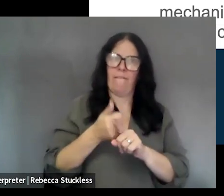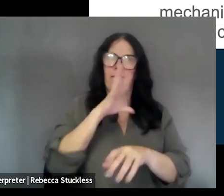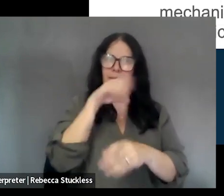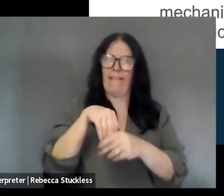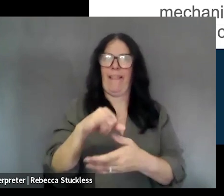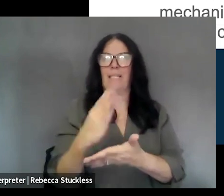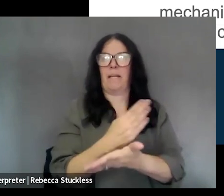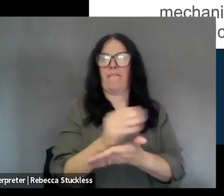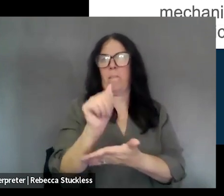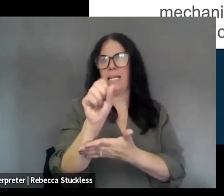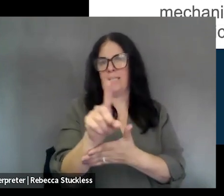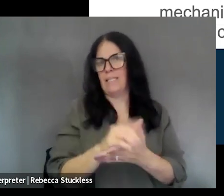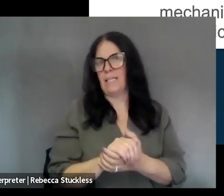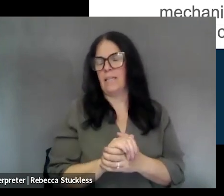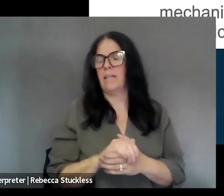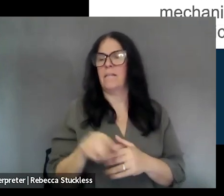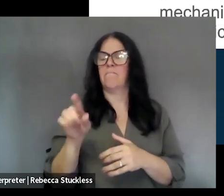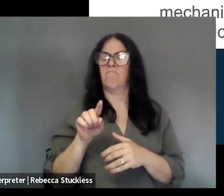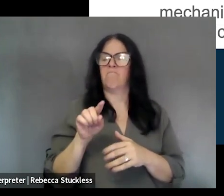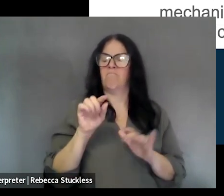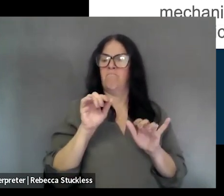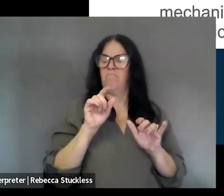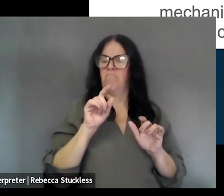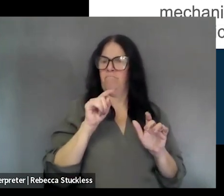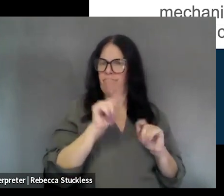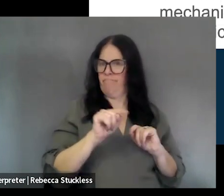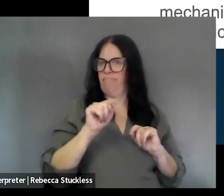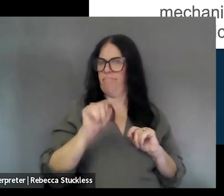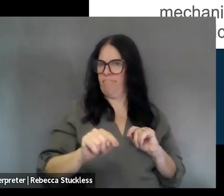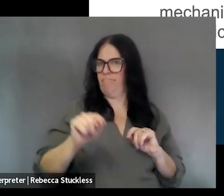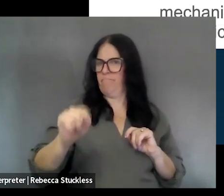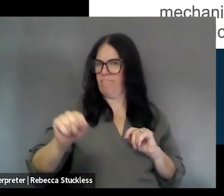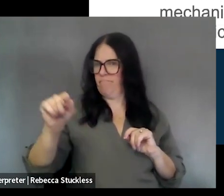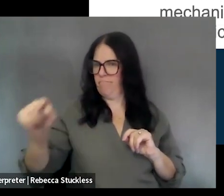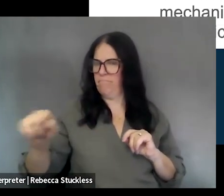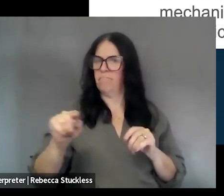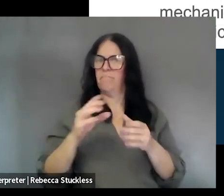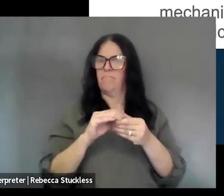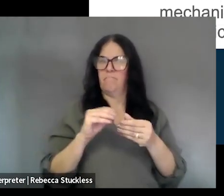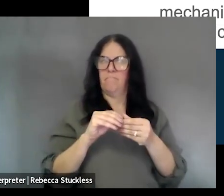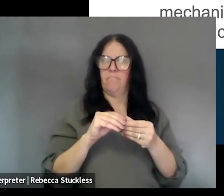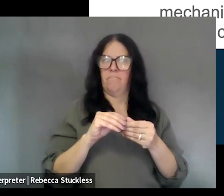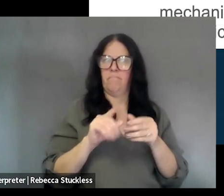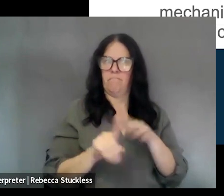all mentioning, you know, the co-occurrence of autoimmunity, how common that is among